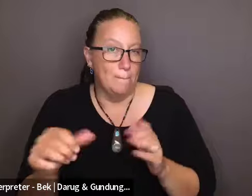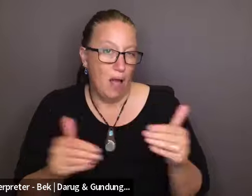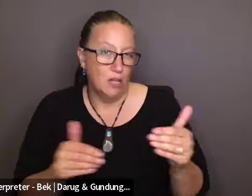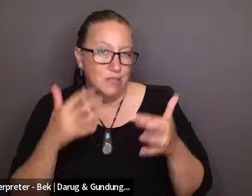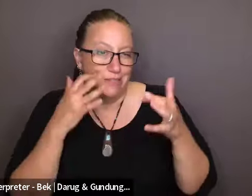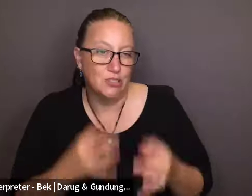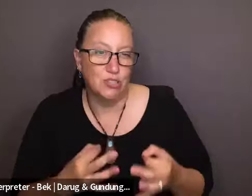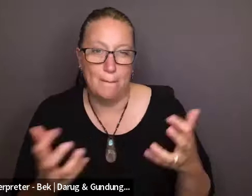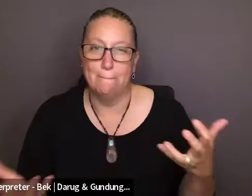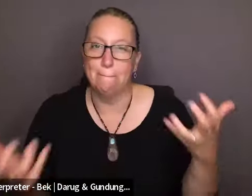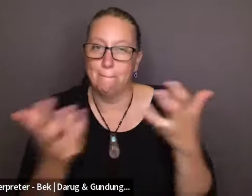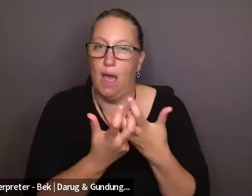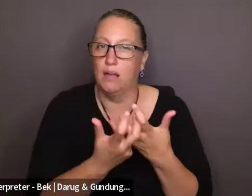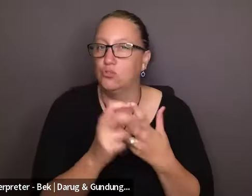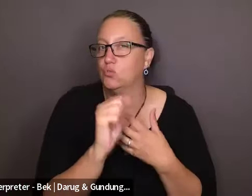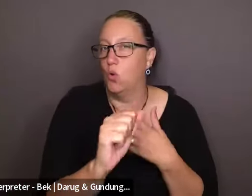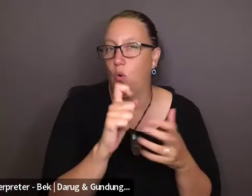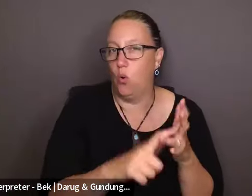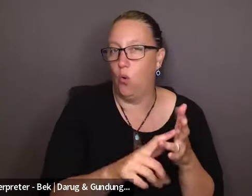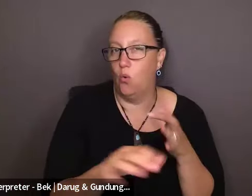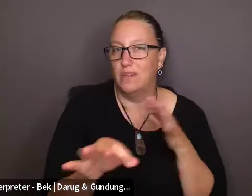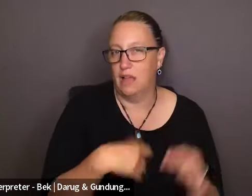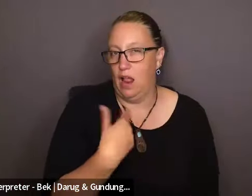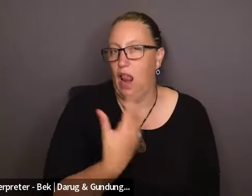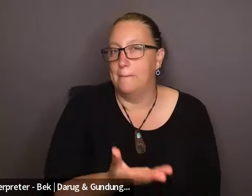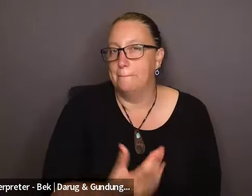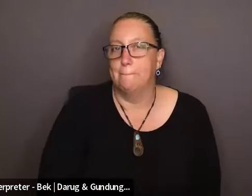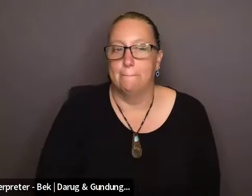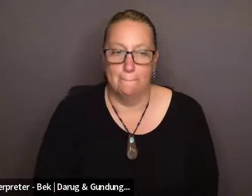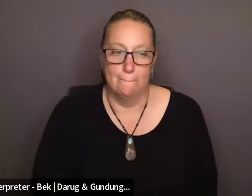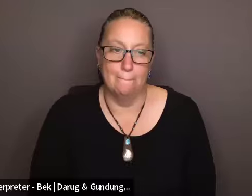Are access and inclusion clearly visible?